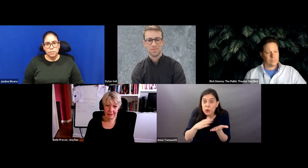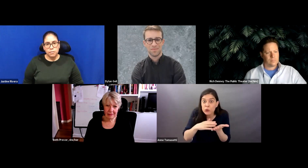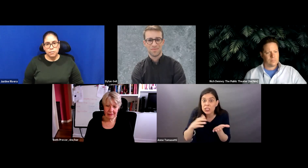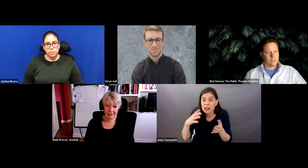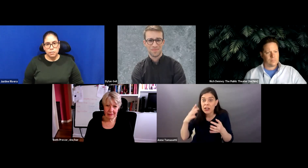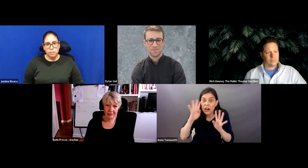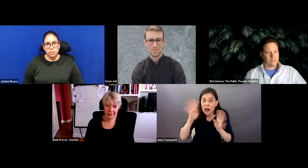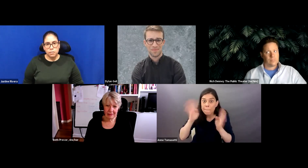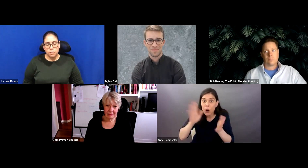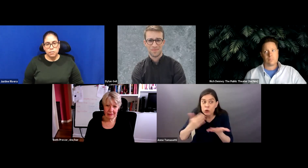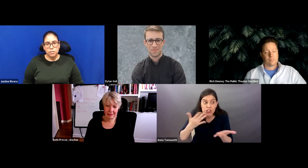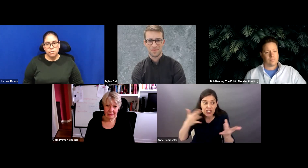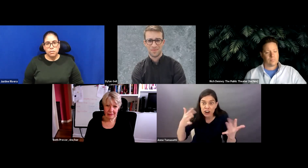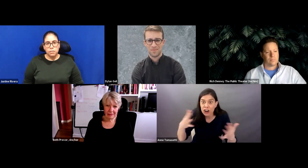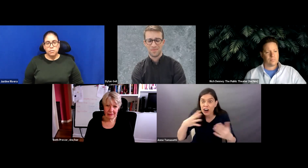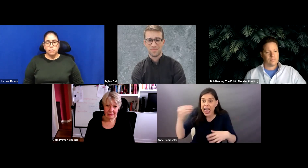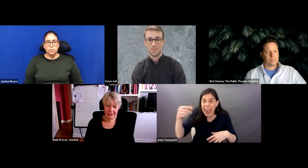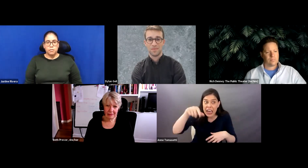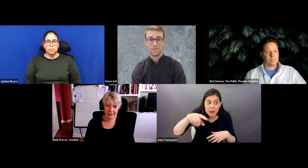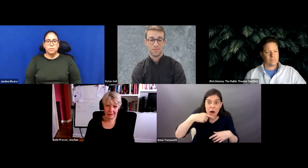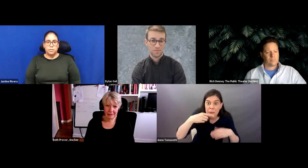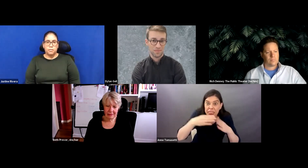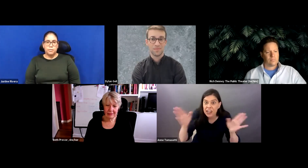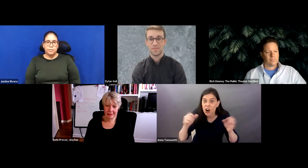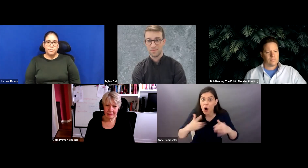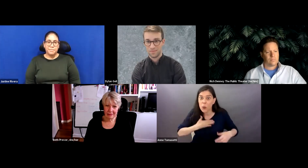it was huge for us to have the director, the writer, the